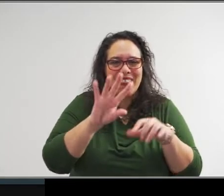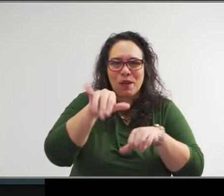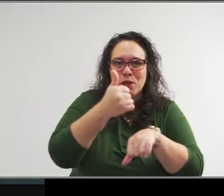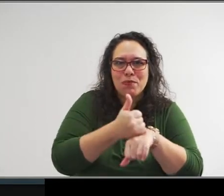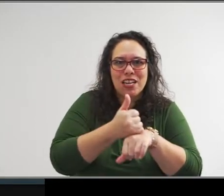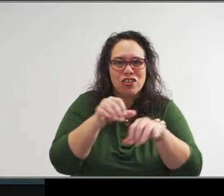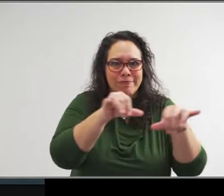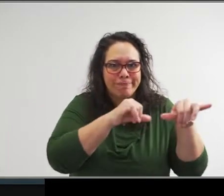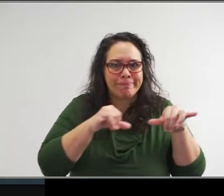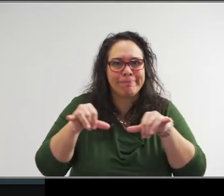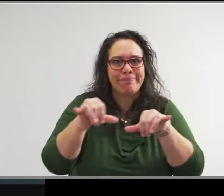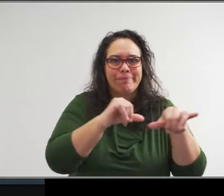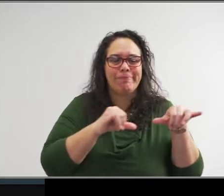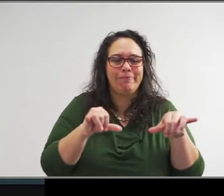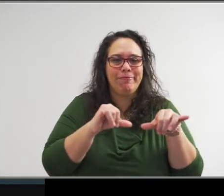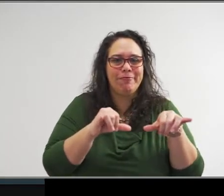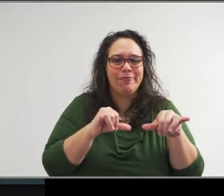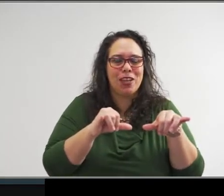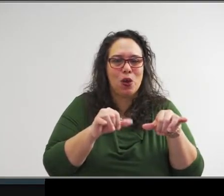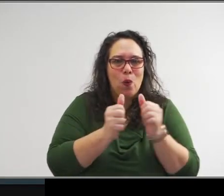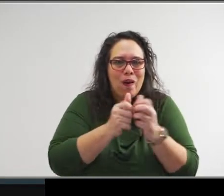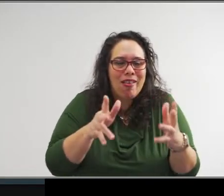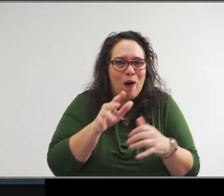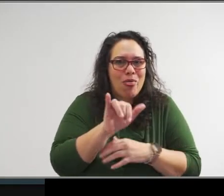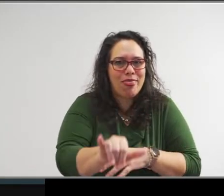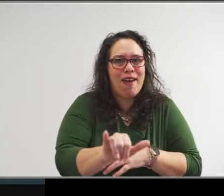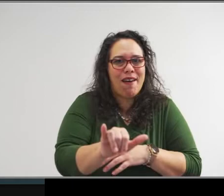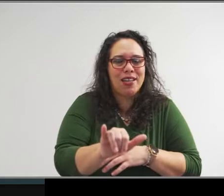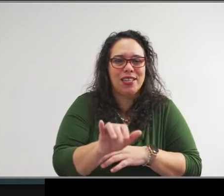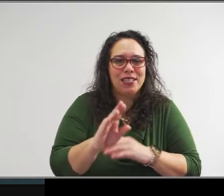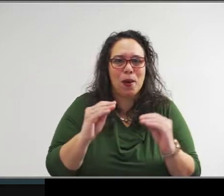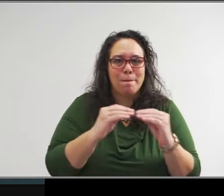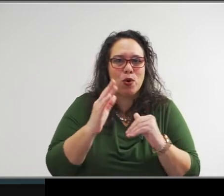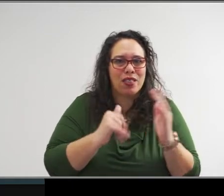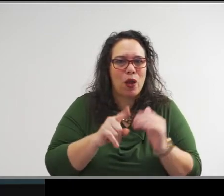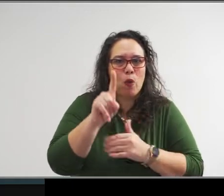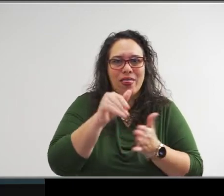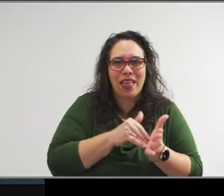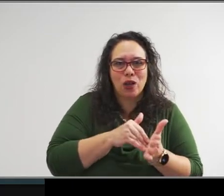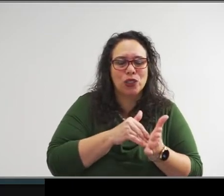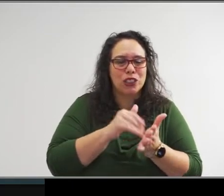without then parceling that out to more than a thousand school districts across the state